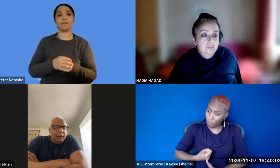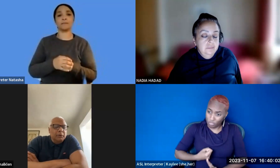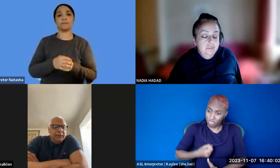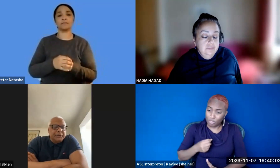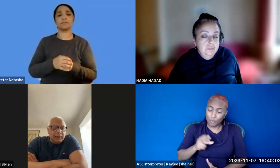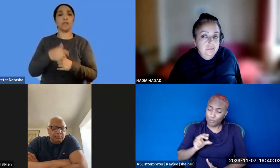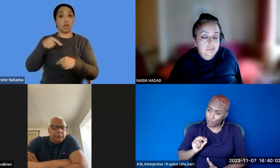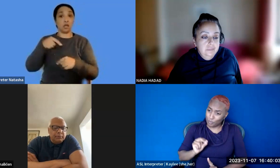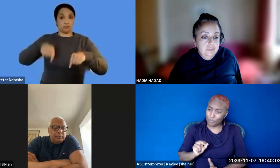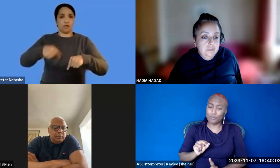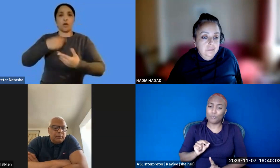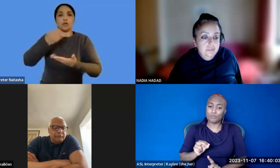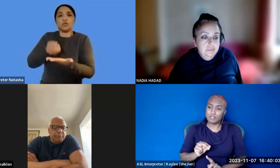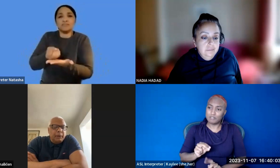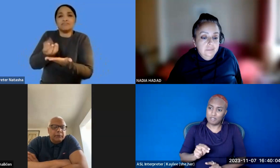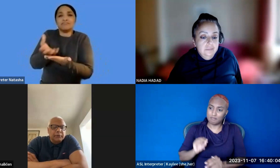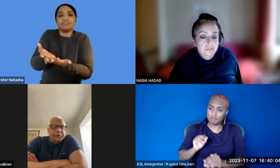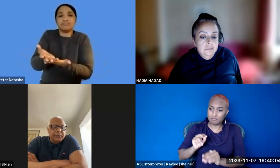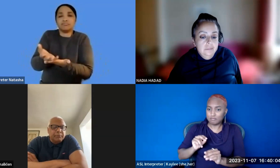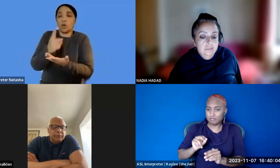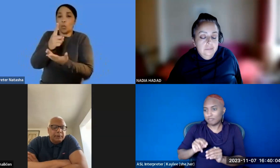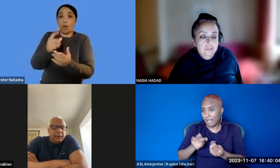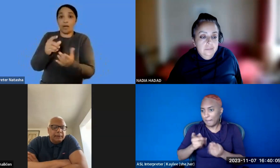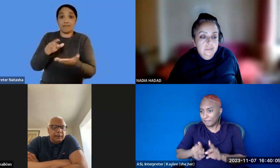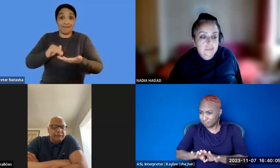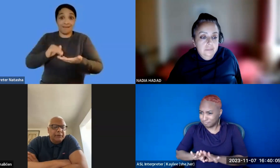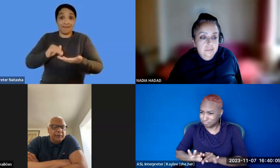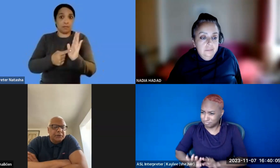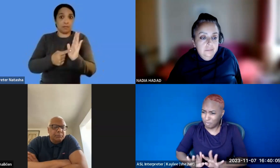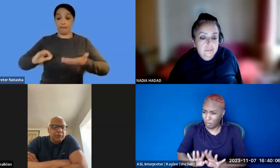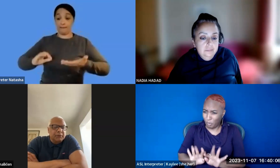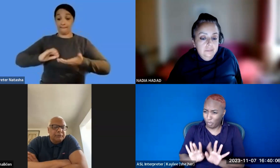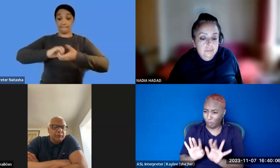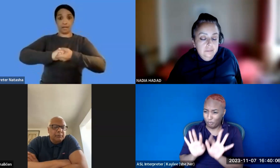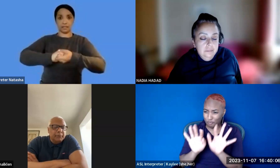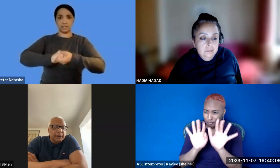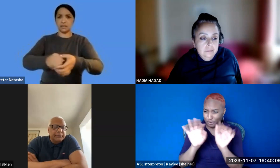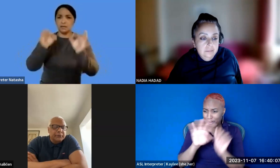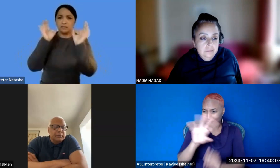a good example of a partnership that the African Disability Forum has